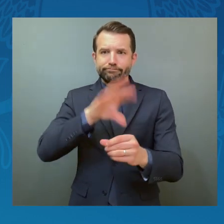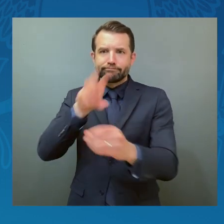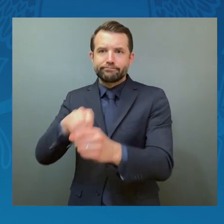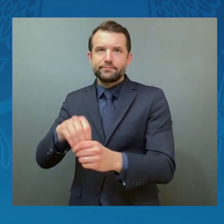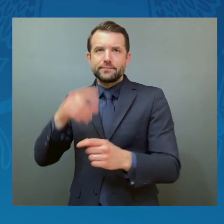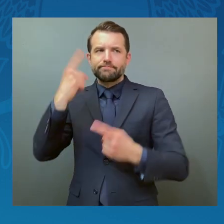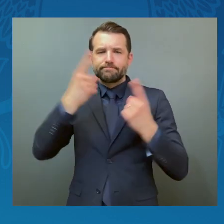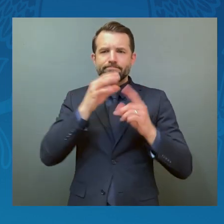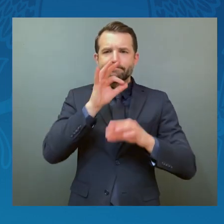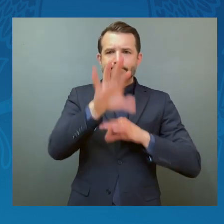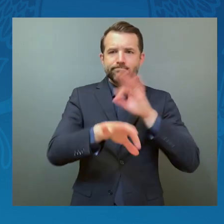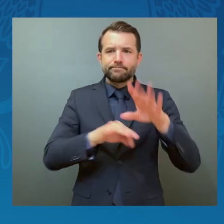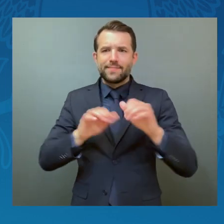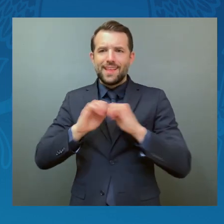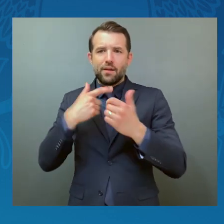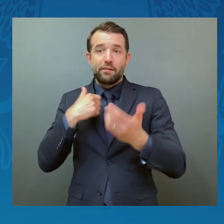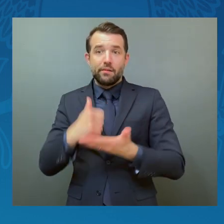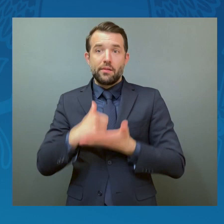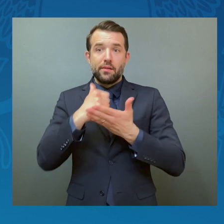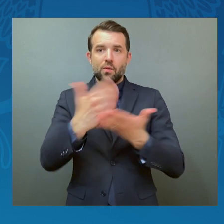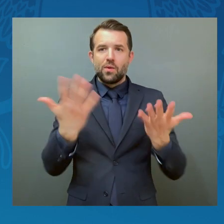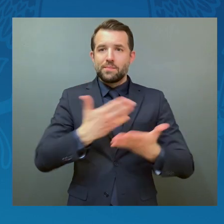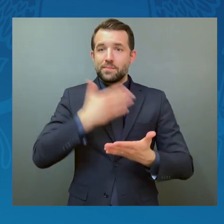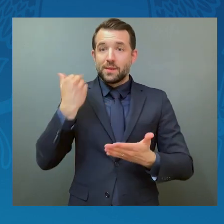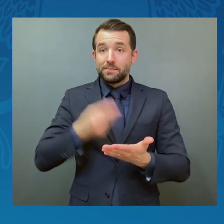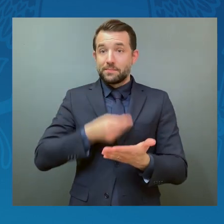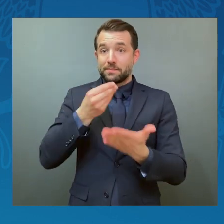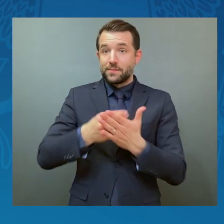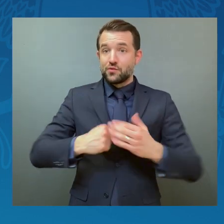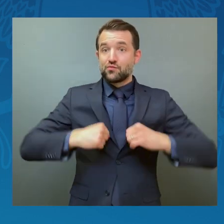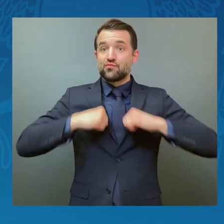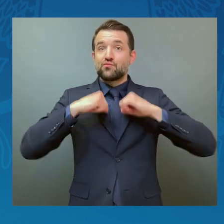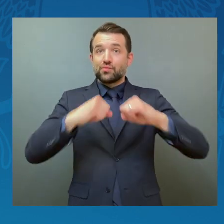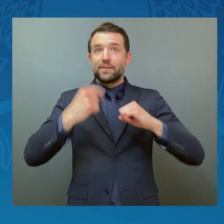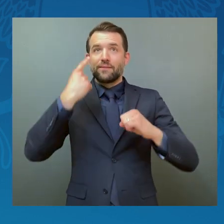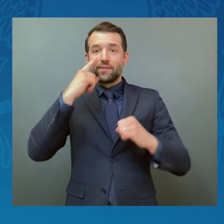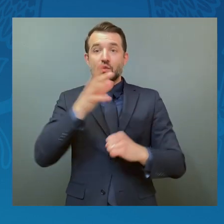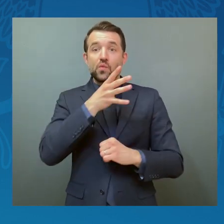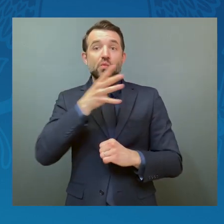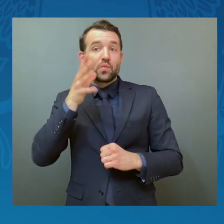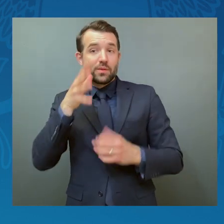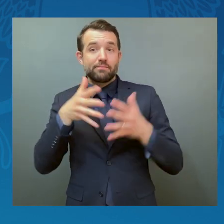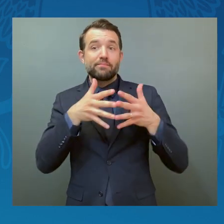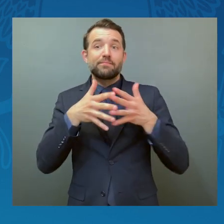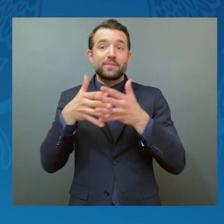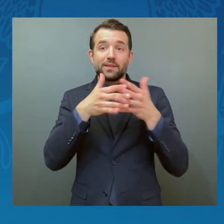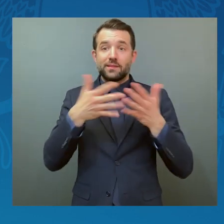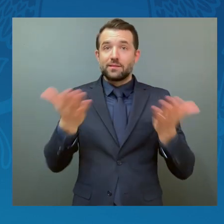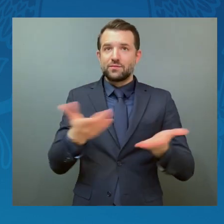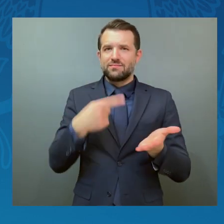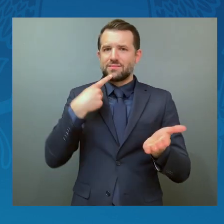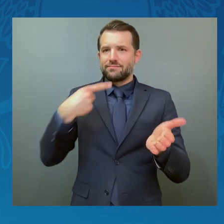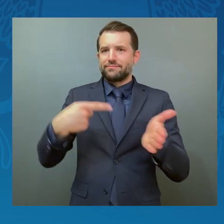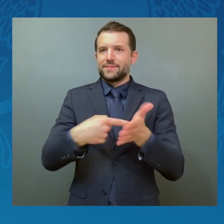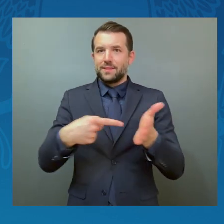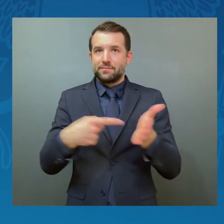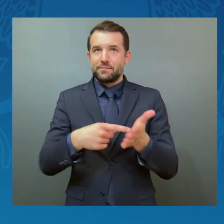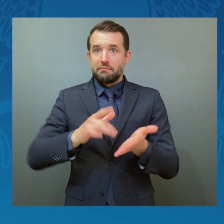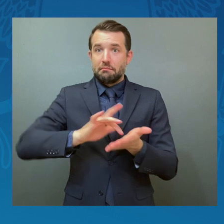for rural America and address rising amounts of debt that may impact access to credit, a home loan application,